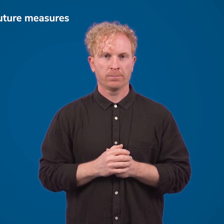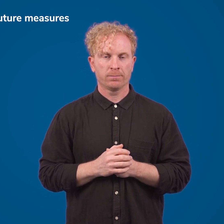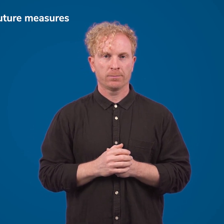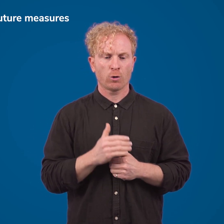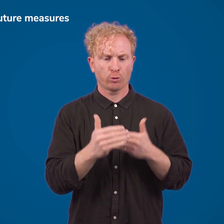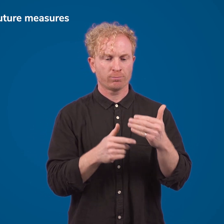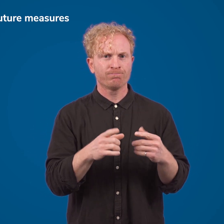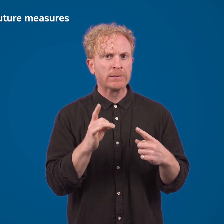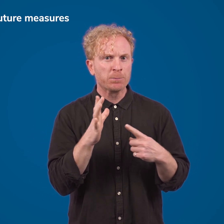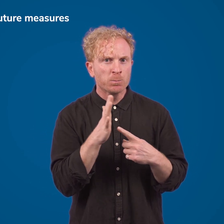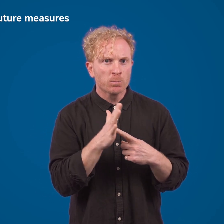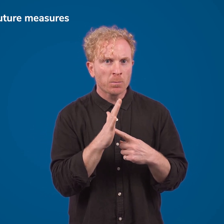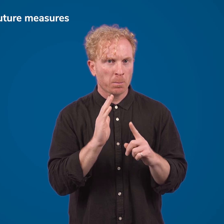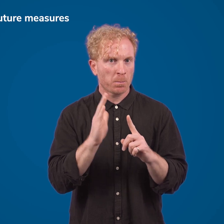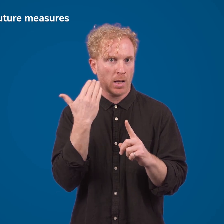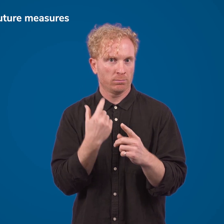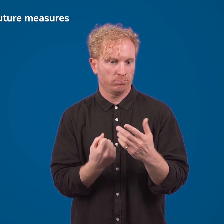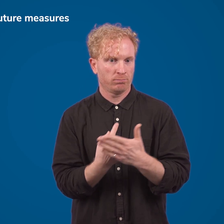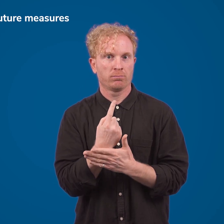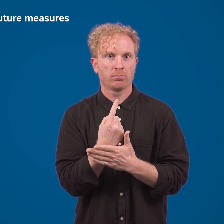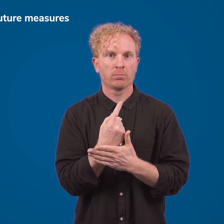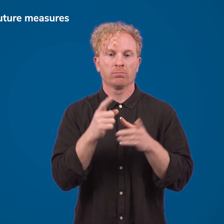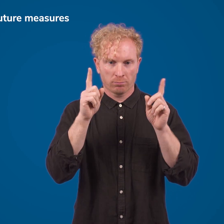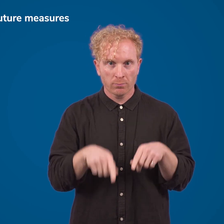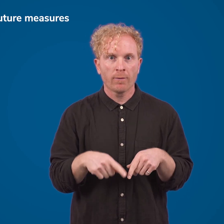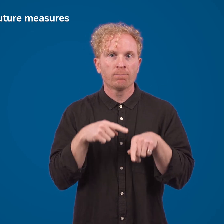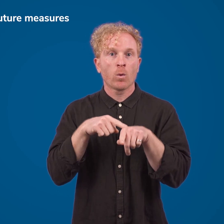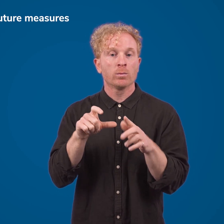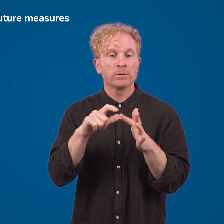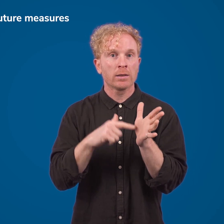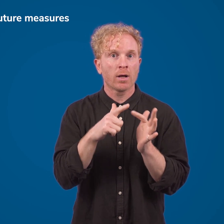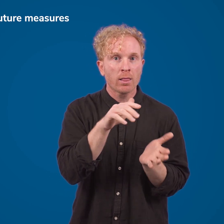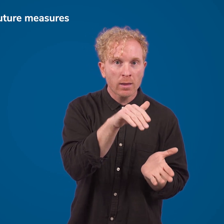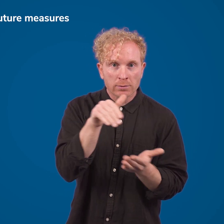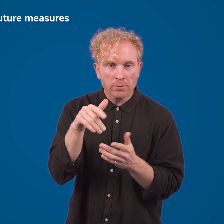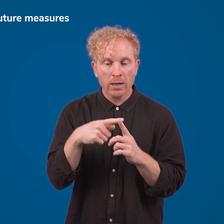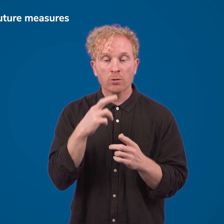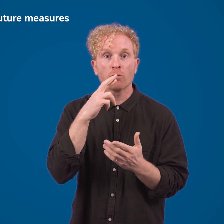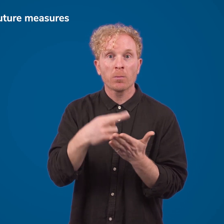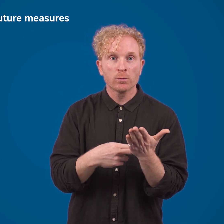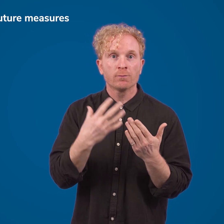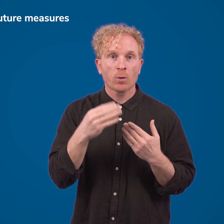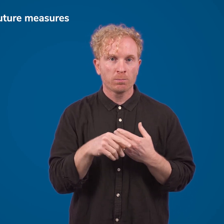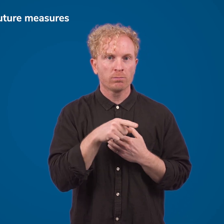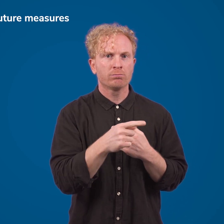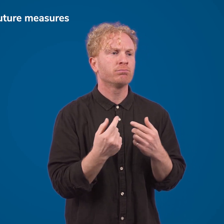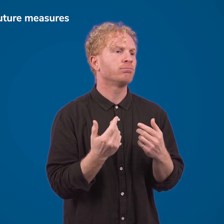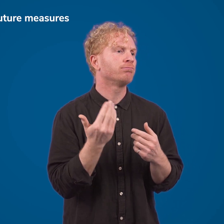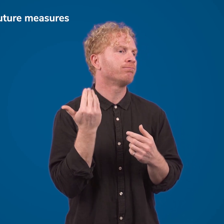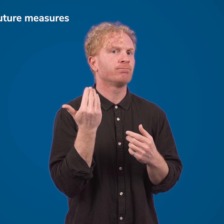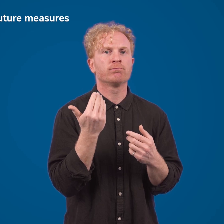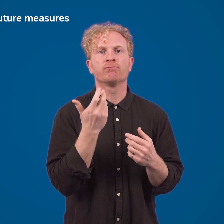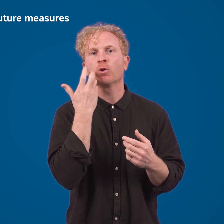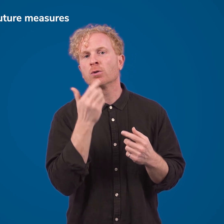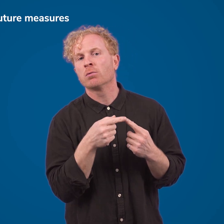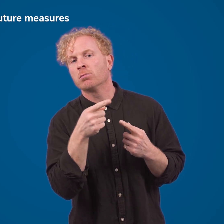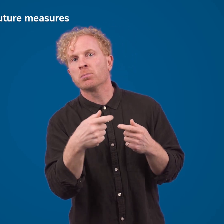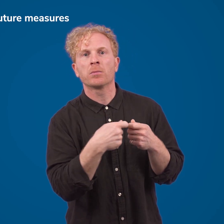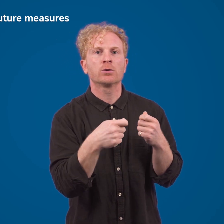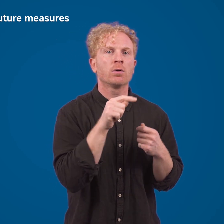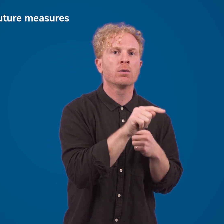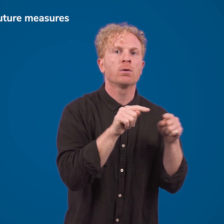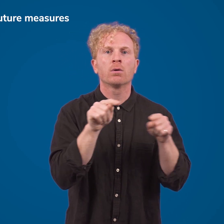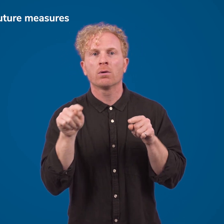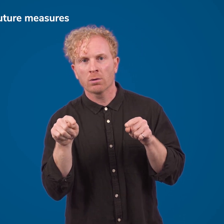Significant progress has been made on the data collection and reporting of several future measures.